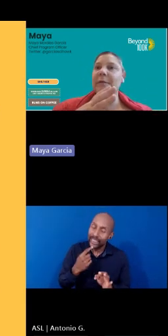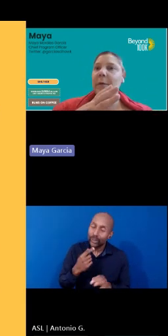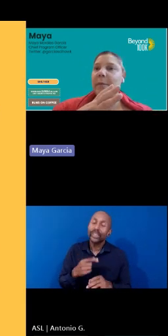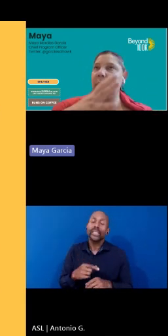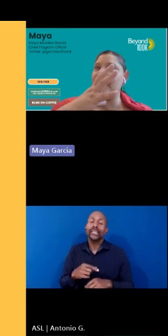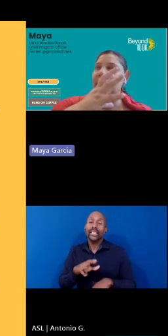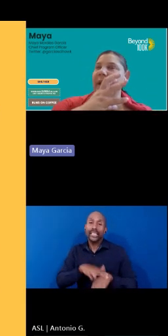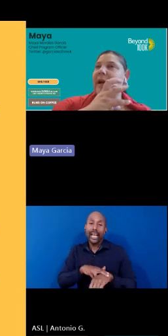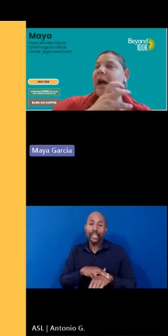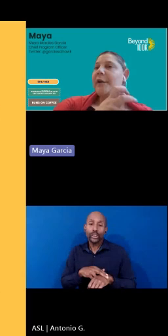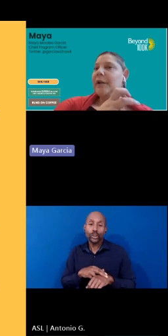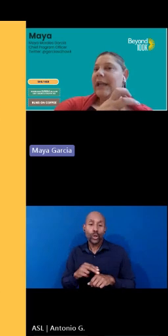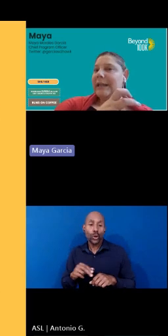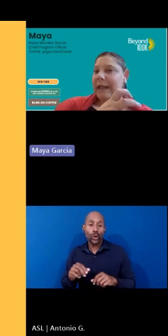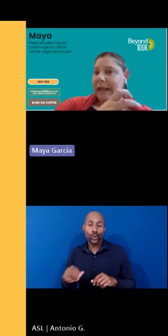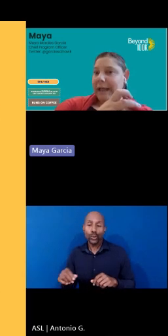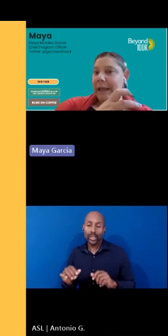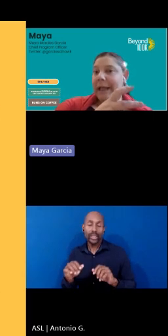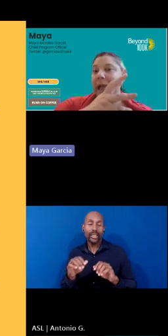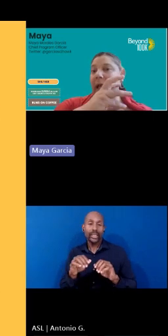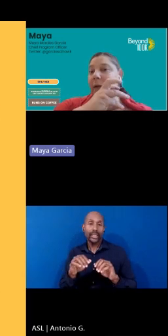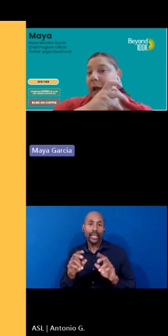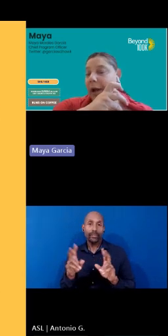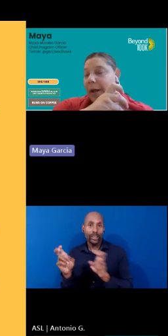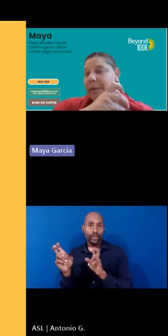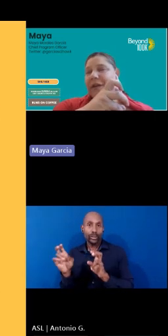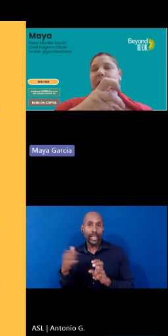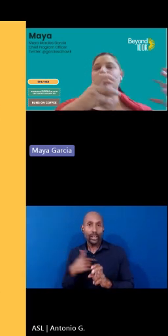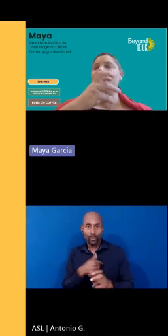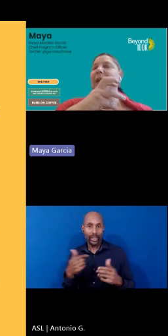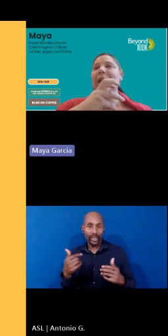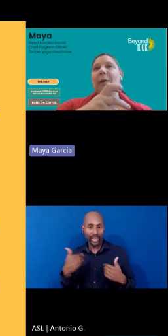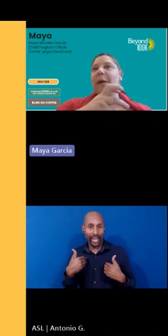shift from from being 100K and 10 and accomplishing a really